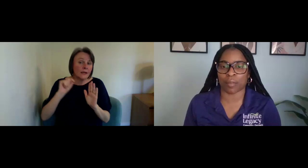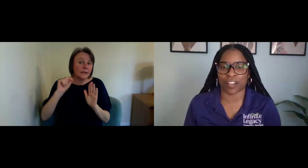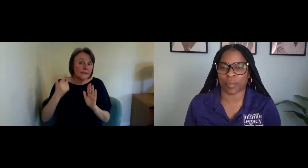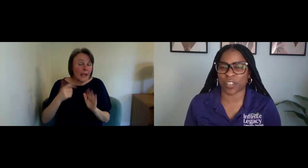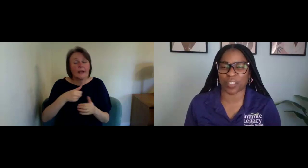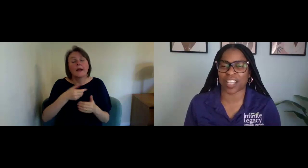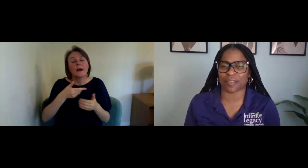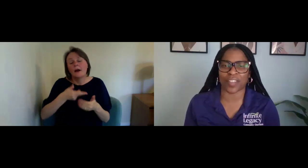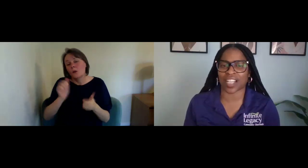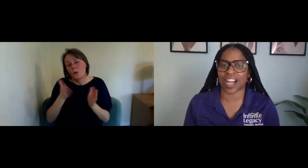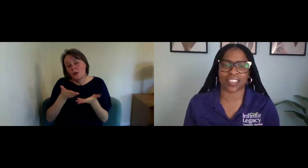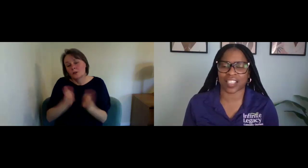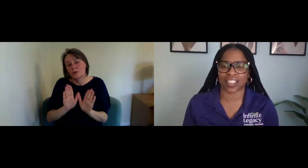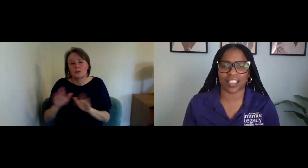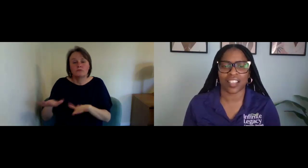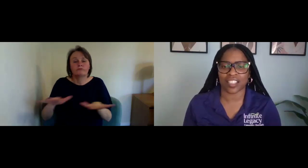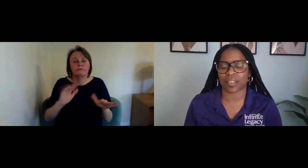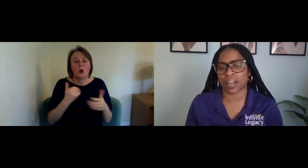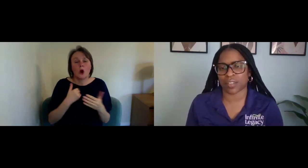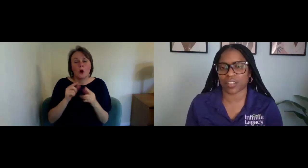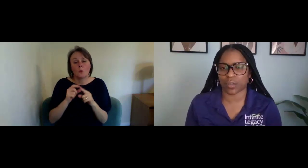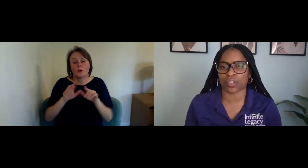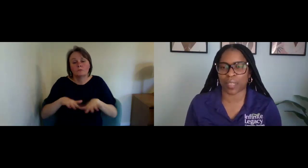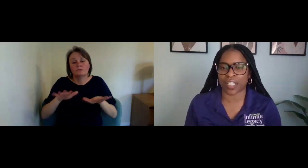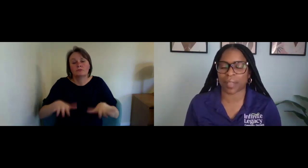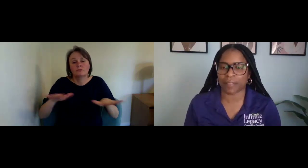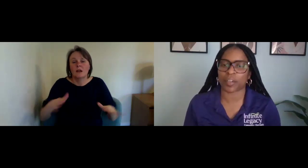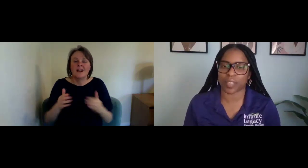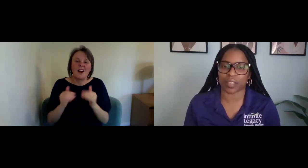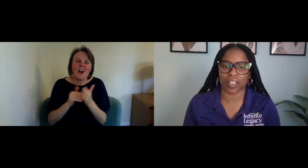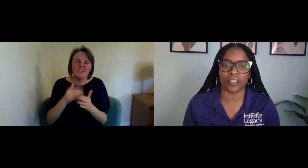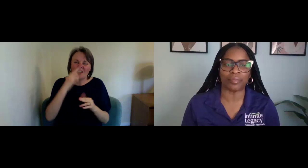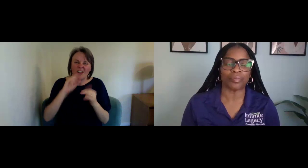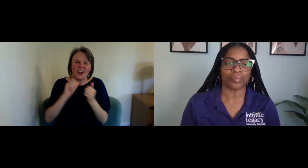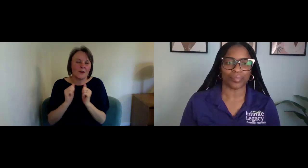our word and we do a lot of fun contests sometimes on our social media platforms as well.